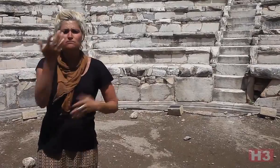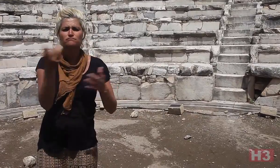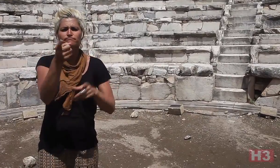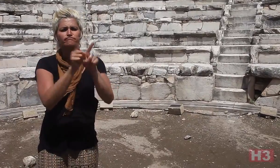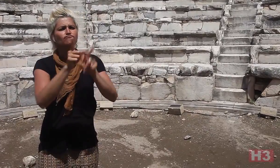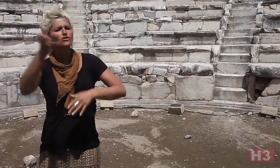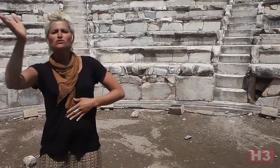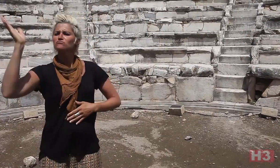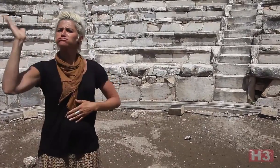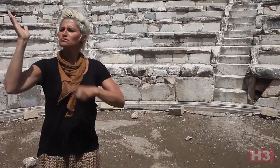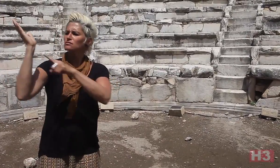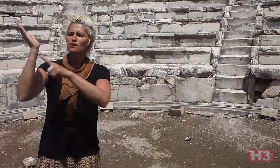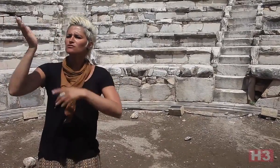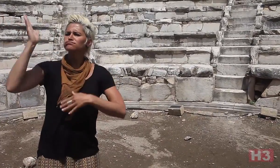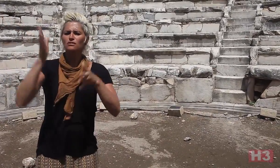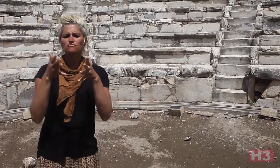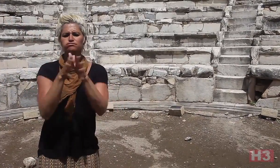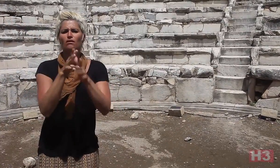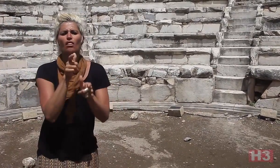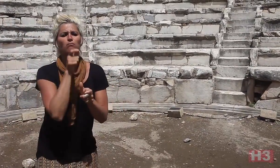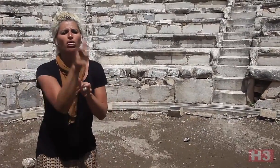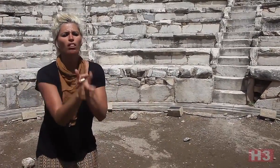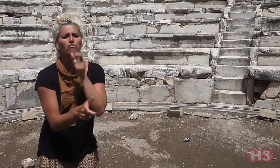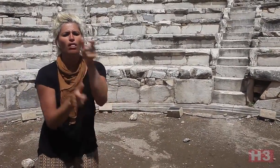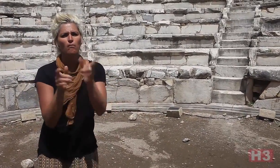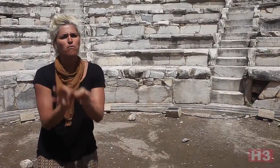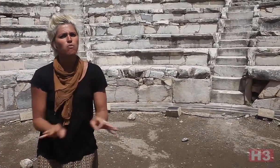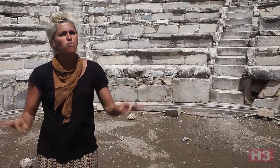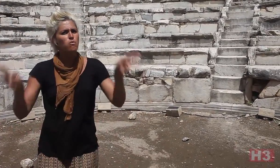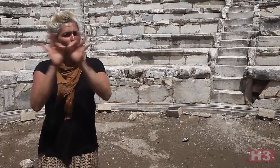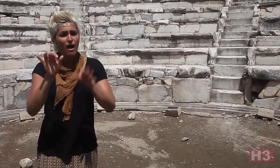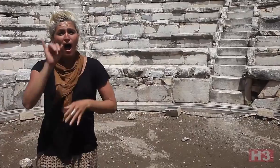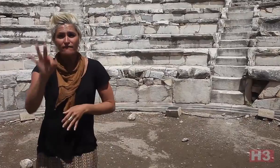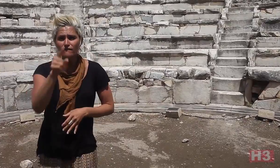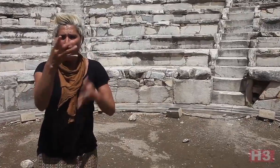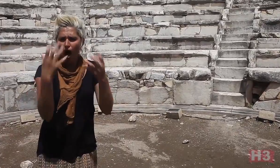During the Roman Empire, smooth and intelligent presentations were important.